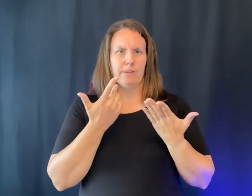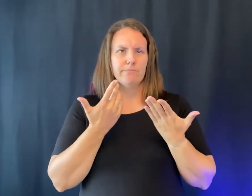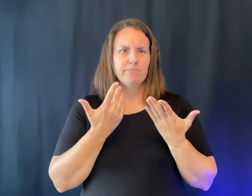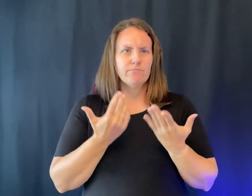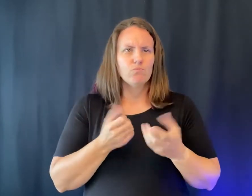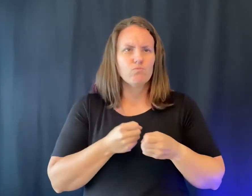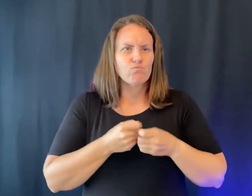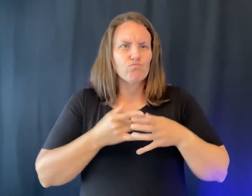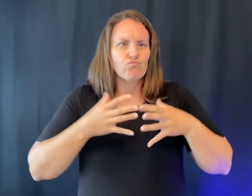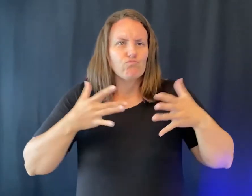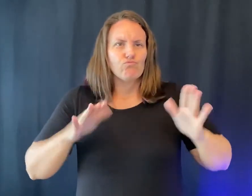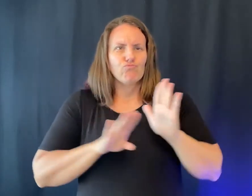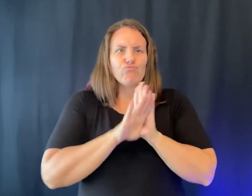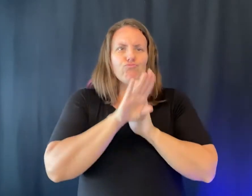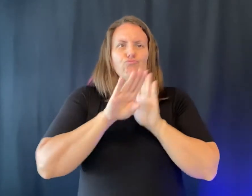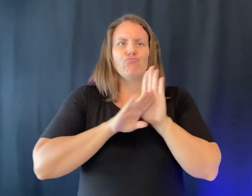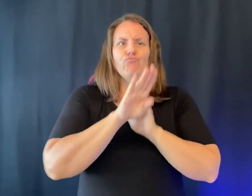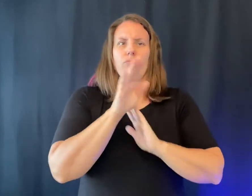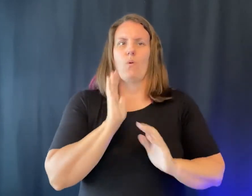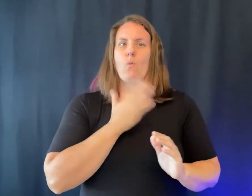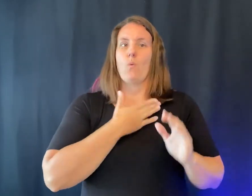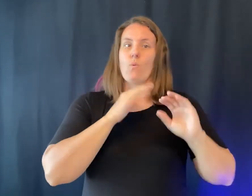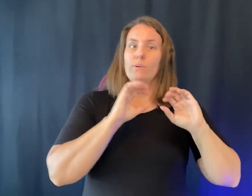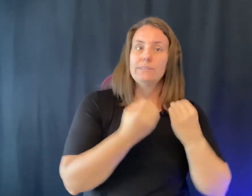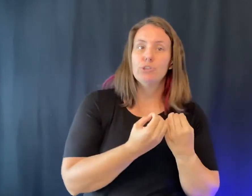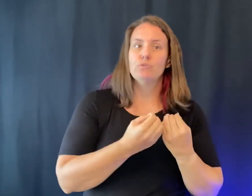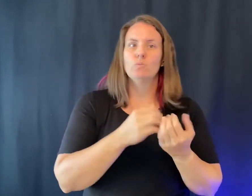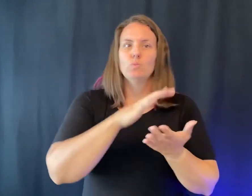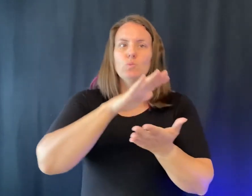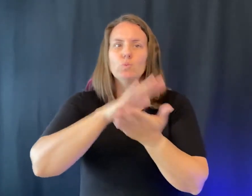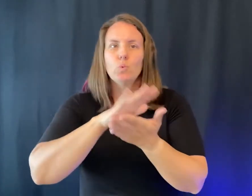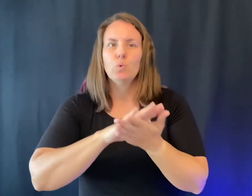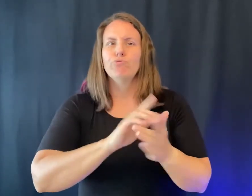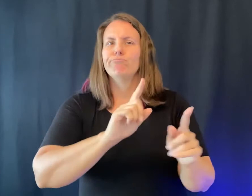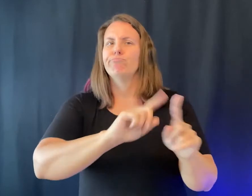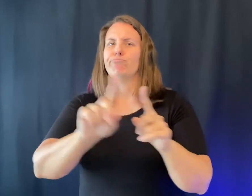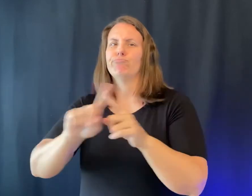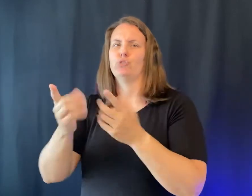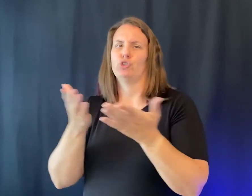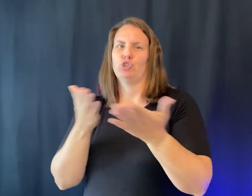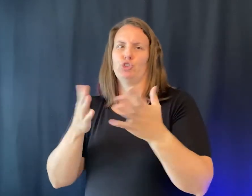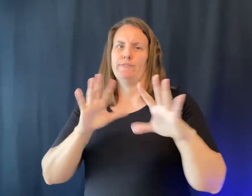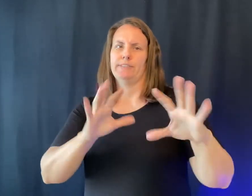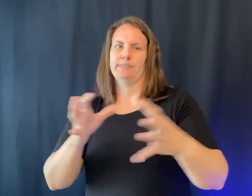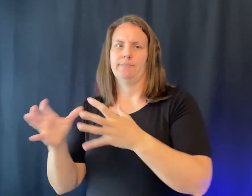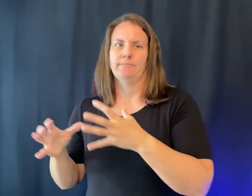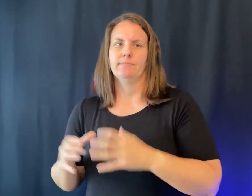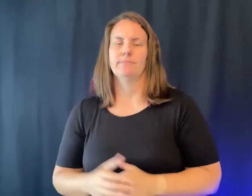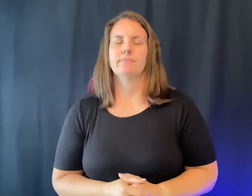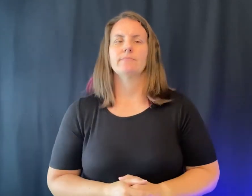and grow the organizations, the schools and other service based entities.